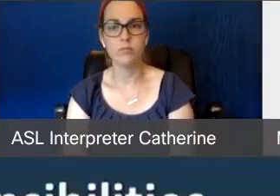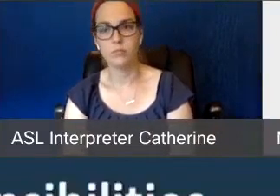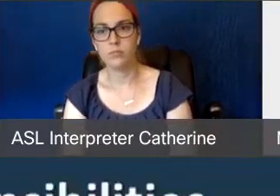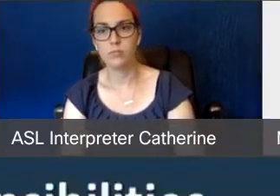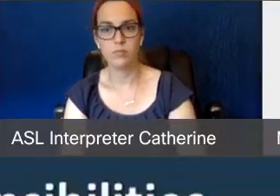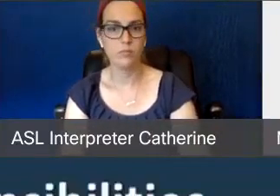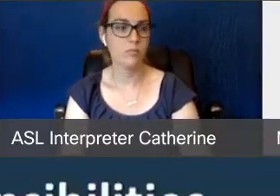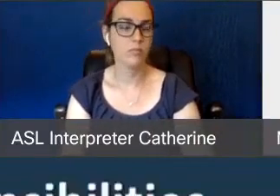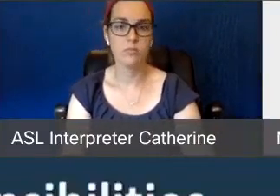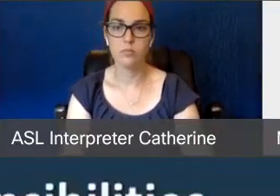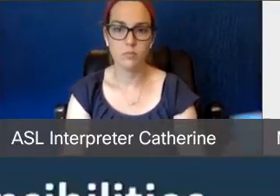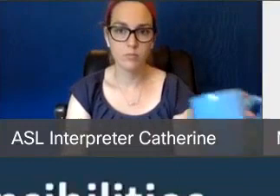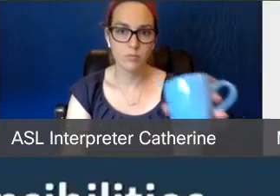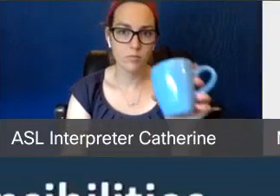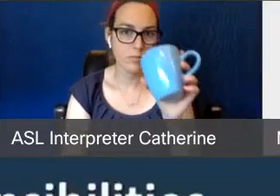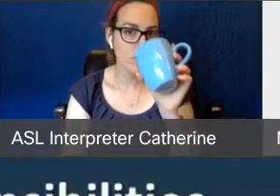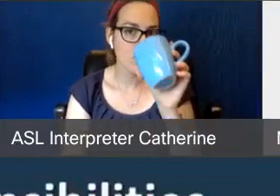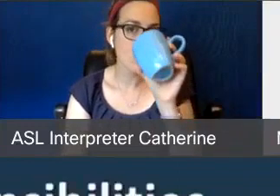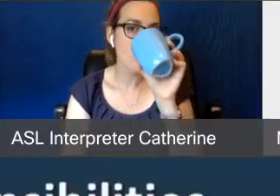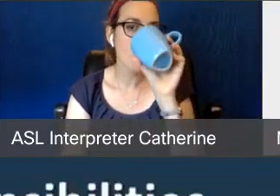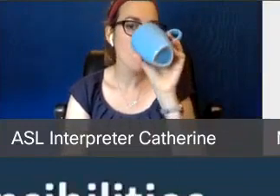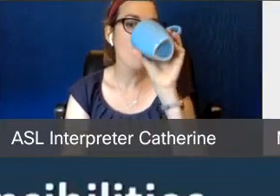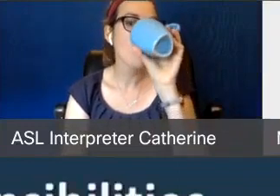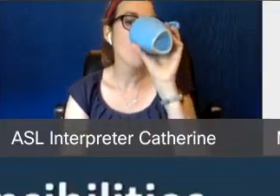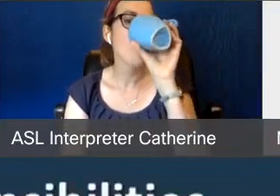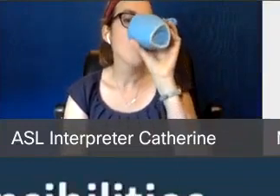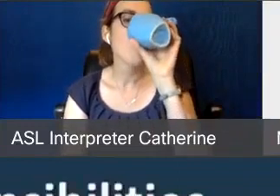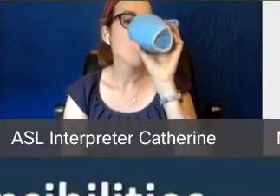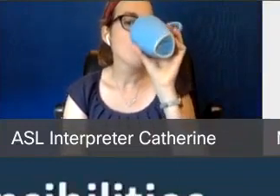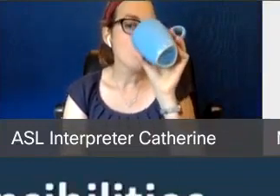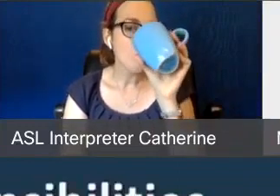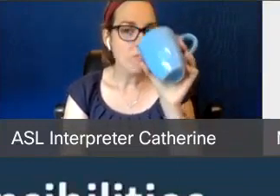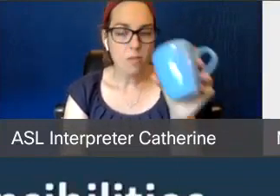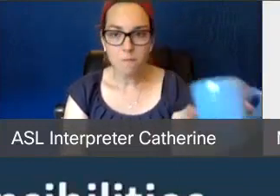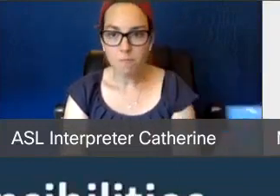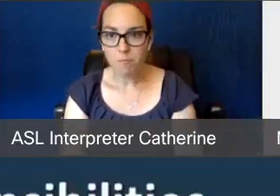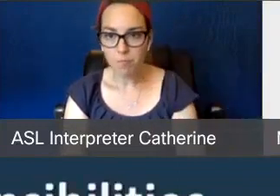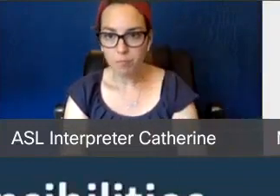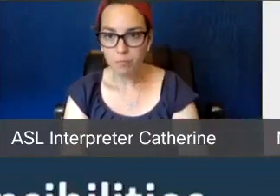about these medications in court so that we are creating an acceptance of these medications in the MOU.